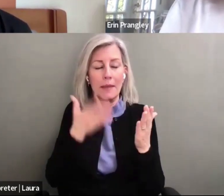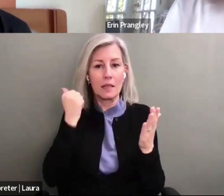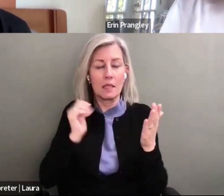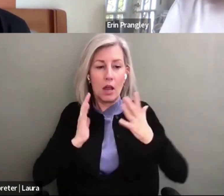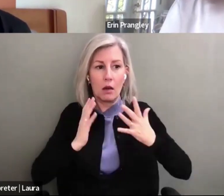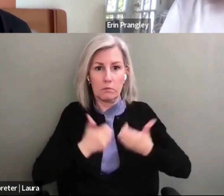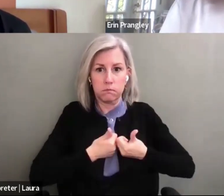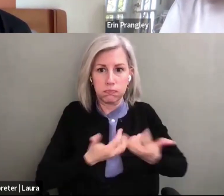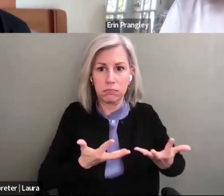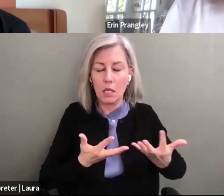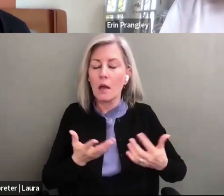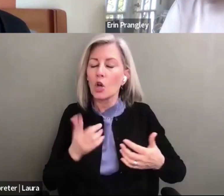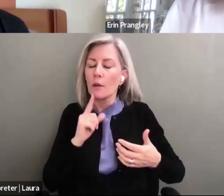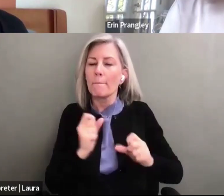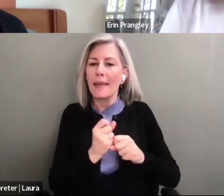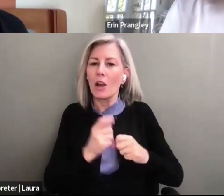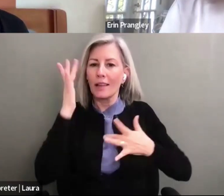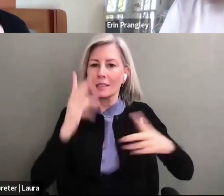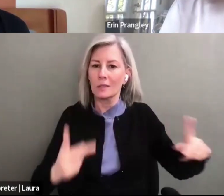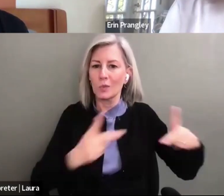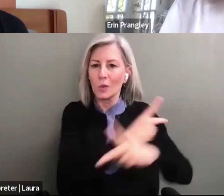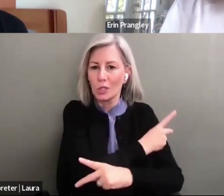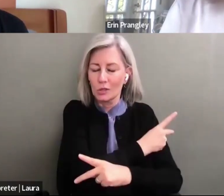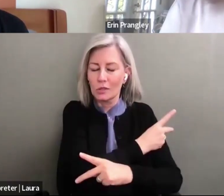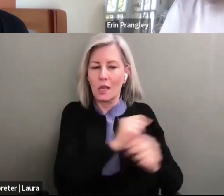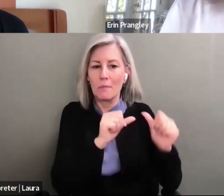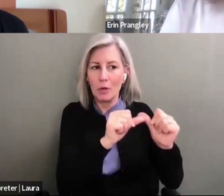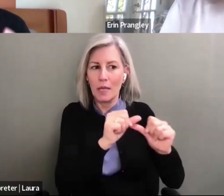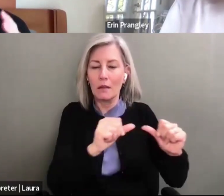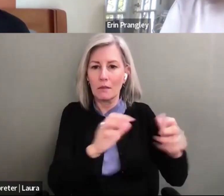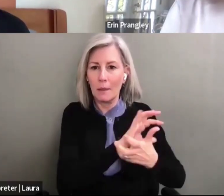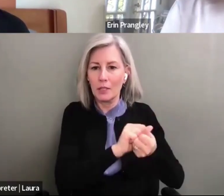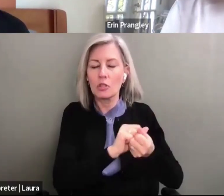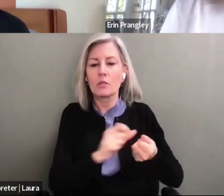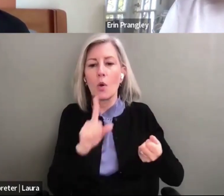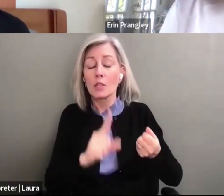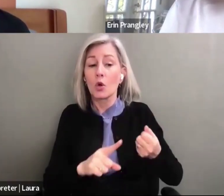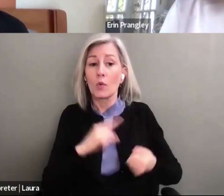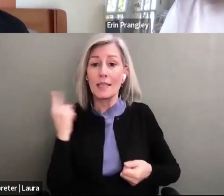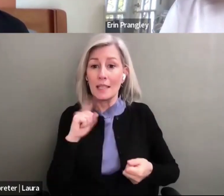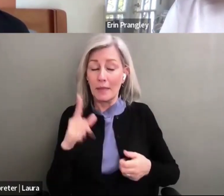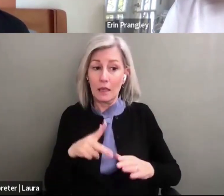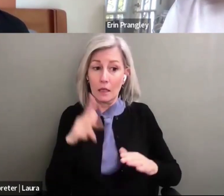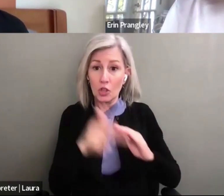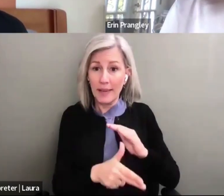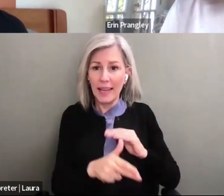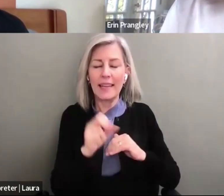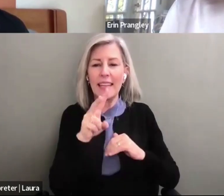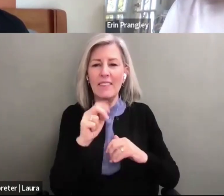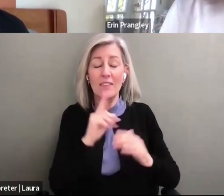trying to comply with requirements would actually worsen our illness and may cause permanent harm to your health.